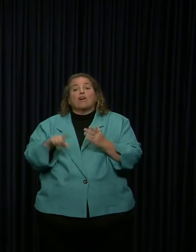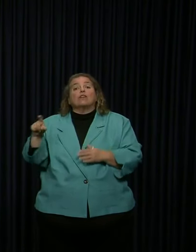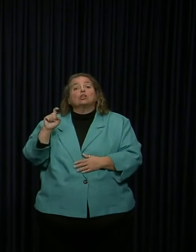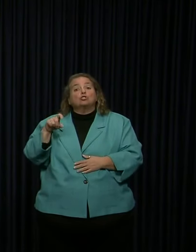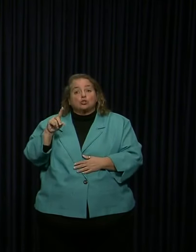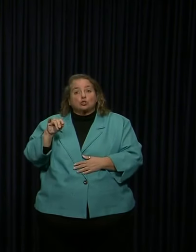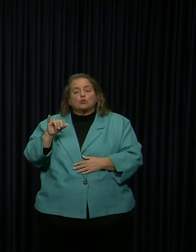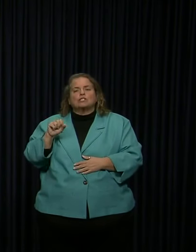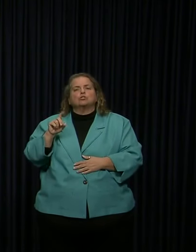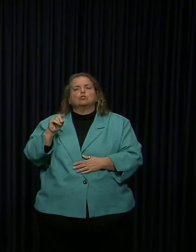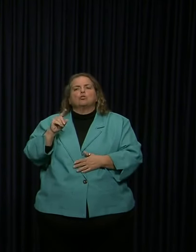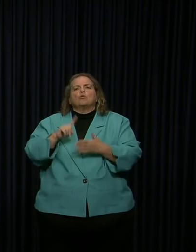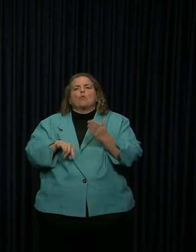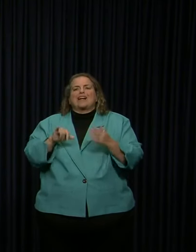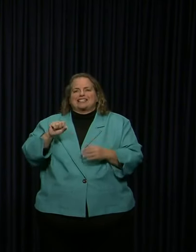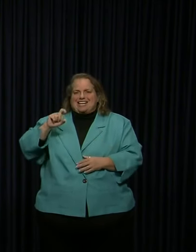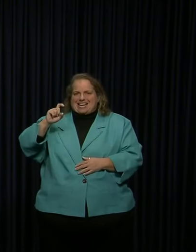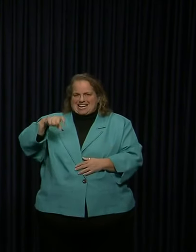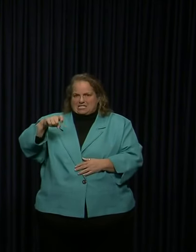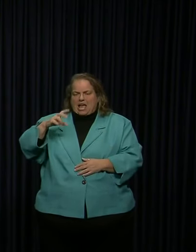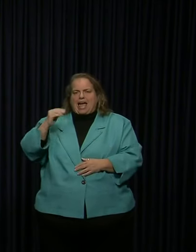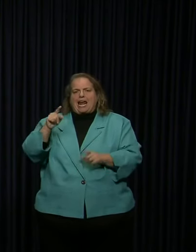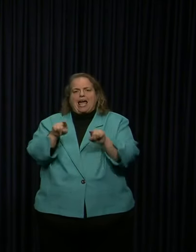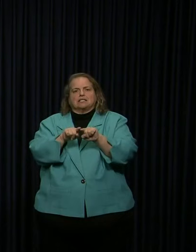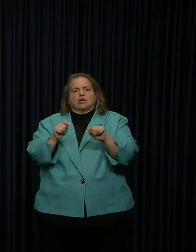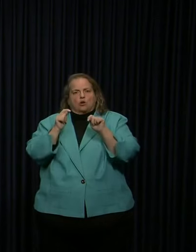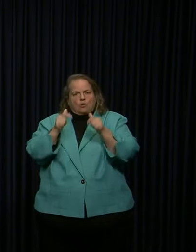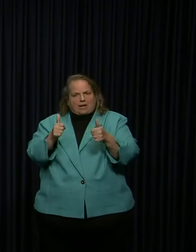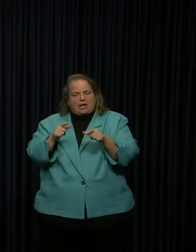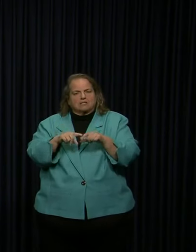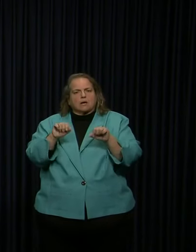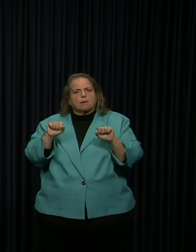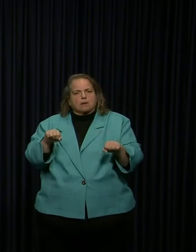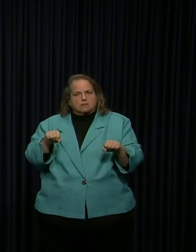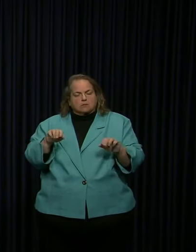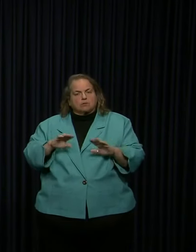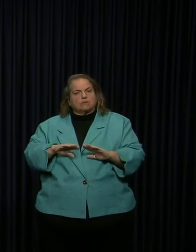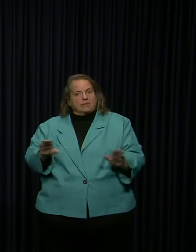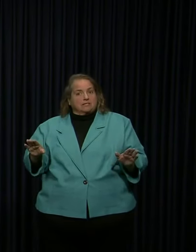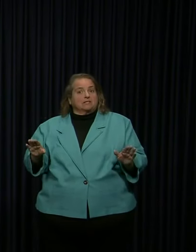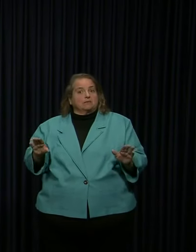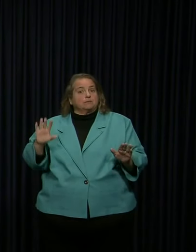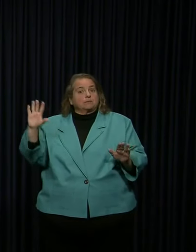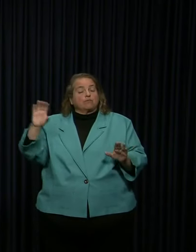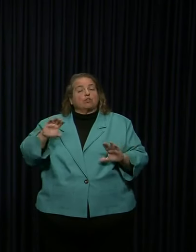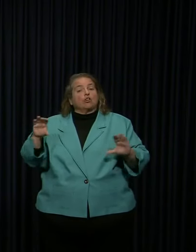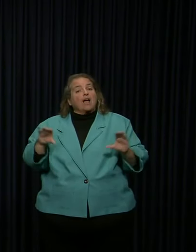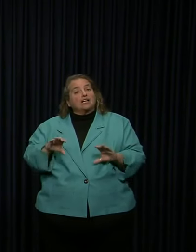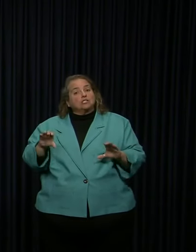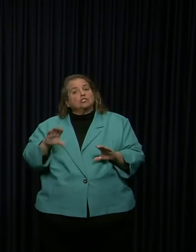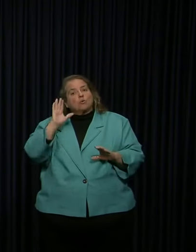PUTS THEIR FAMILIES WHEN THEY COME HOME AT RISK, PUTS THEIR COMMUNITY AROUND THEM AT RISK.